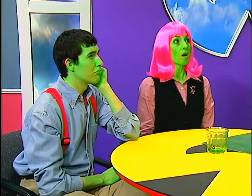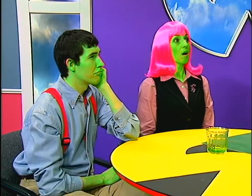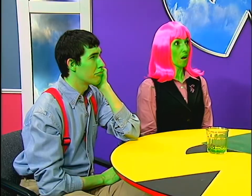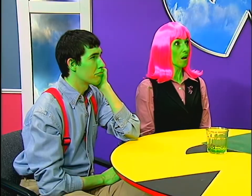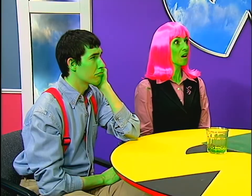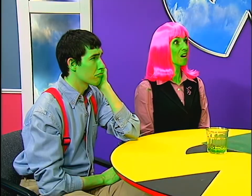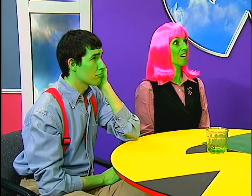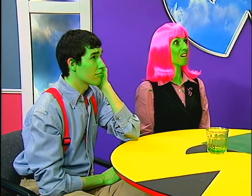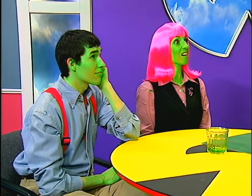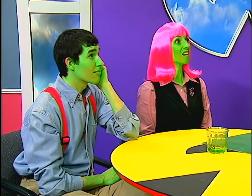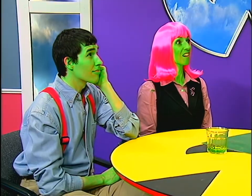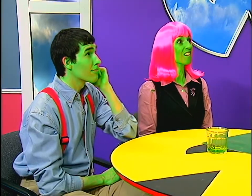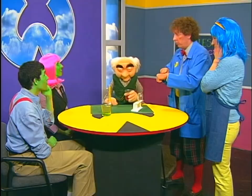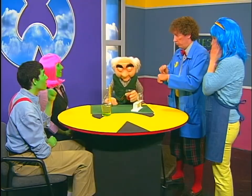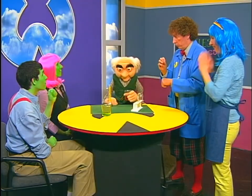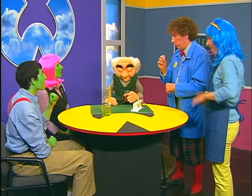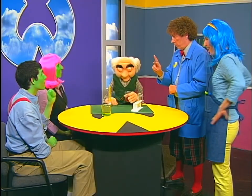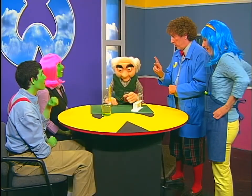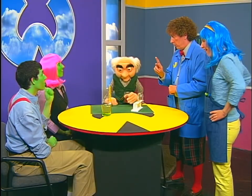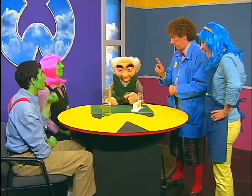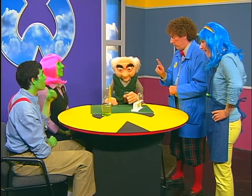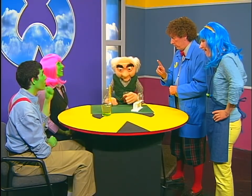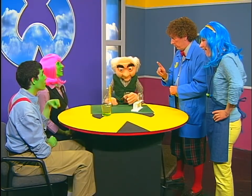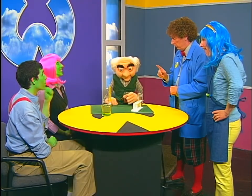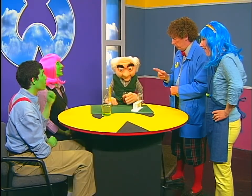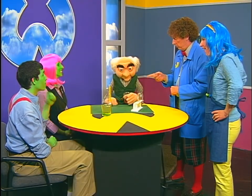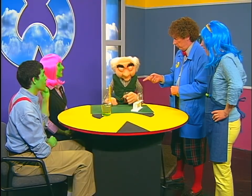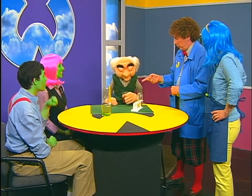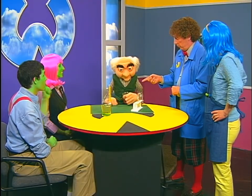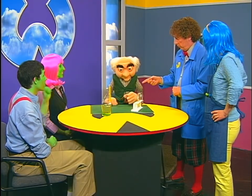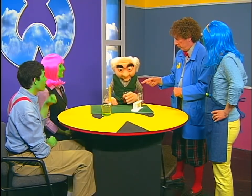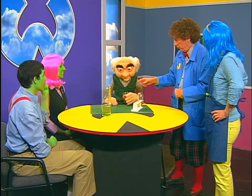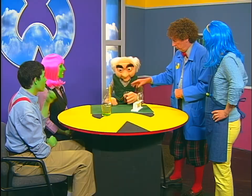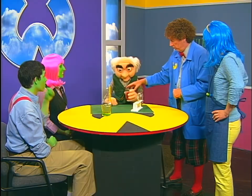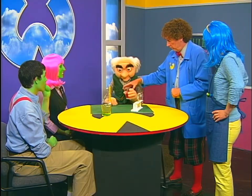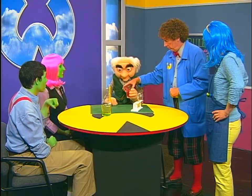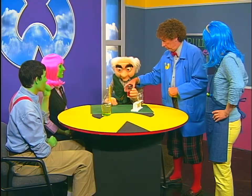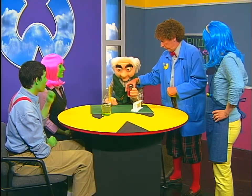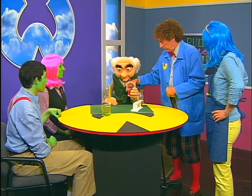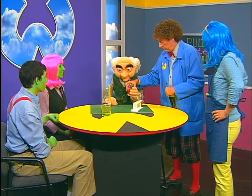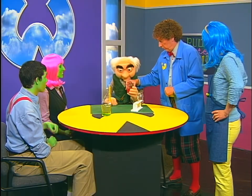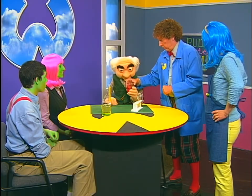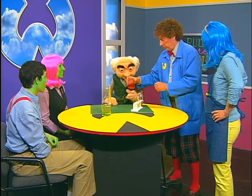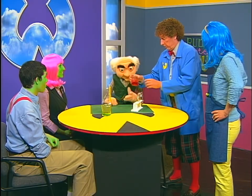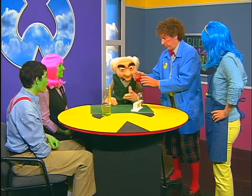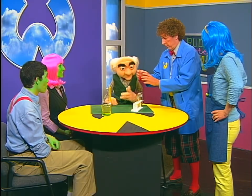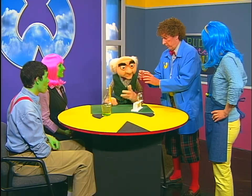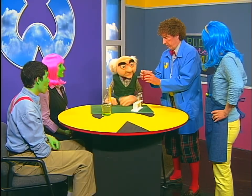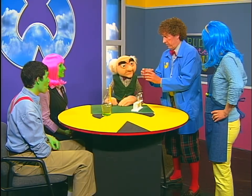GOD WANTS YOU TO FOLLOW HIM, HONESTY, HONESTY IS THE WAY HONESTY, HONESTY IS IMPORTANT,